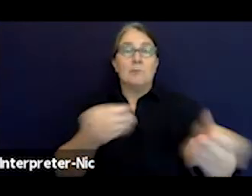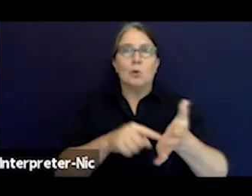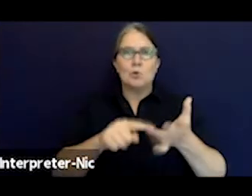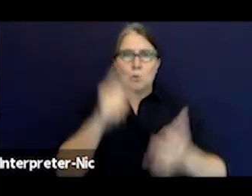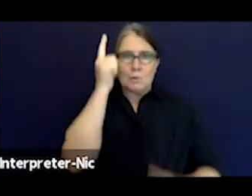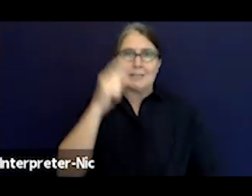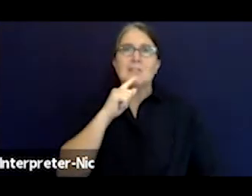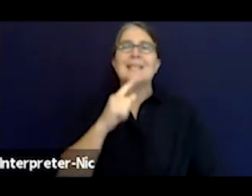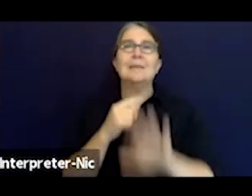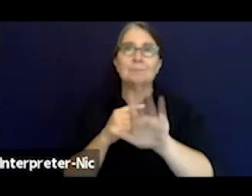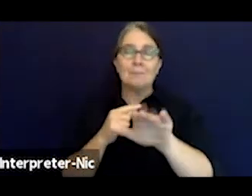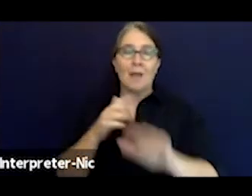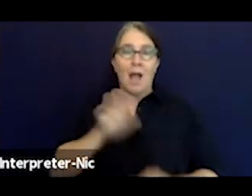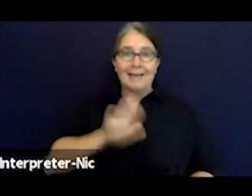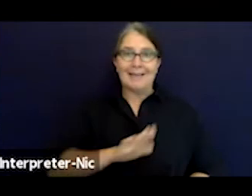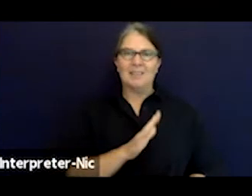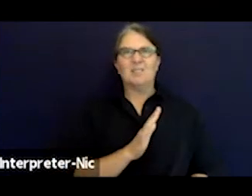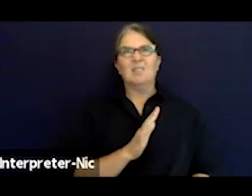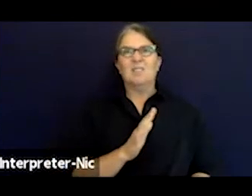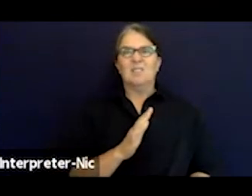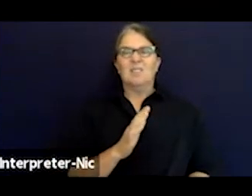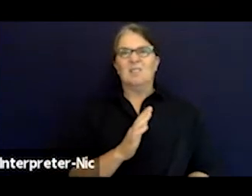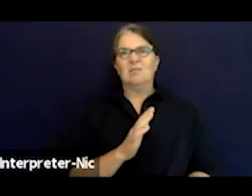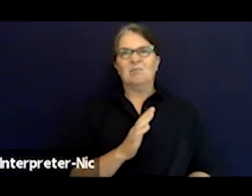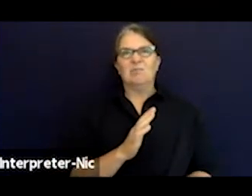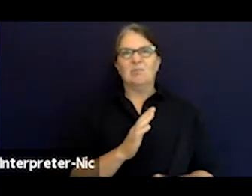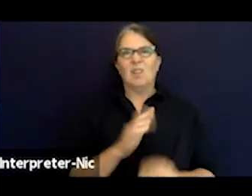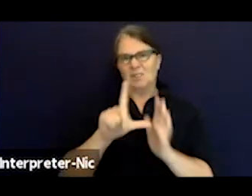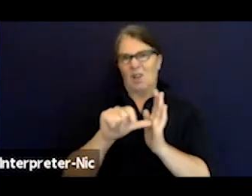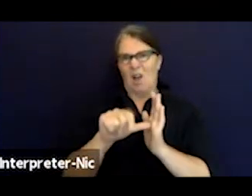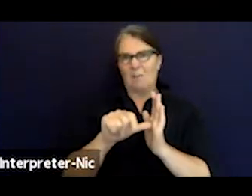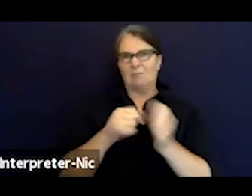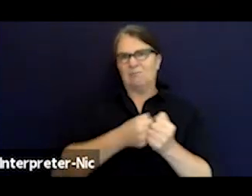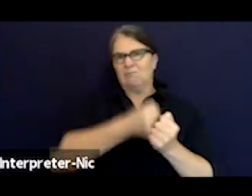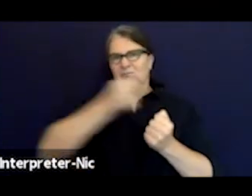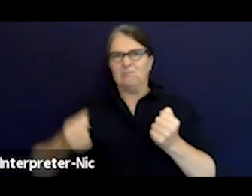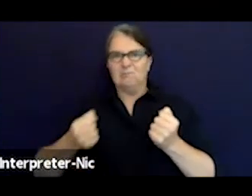"I need time and a half on my tests. I need to take tests in a controlled environment,